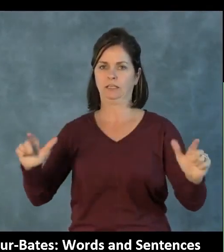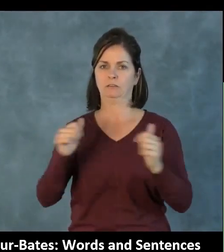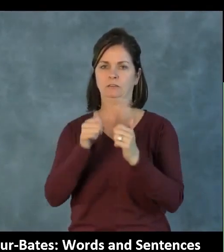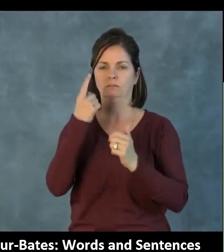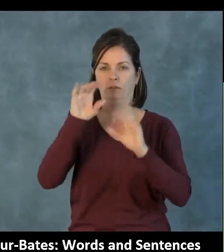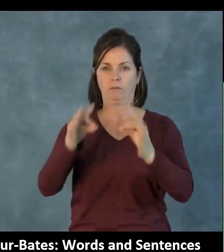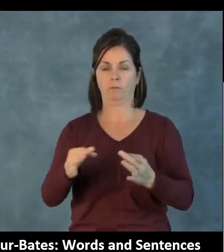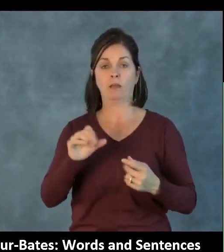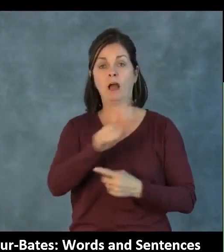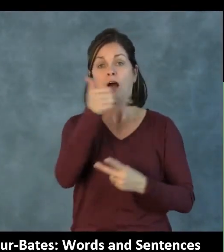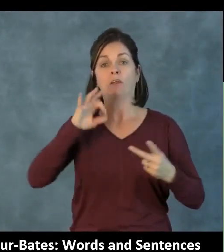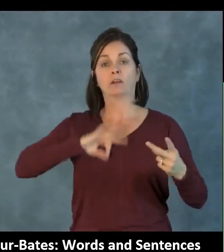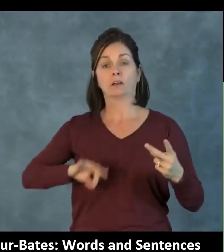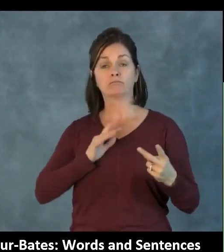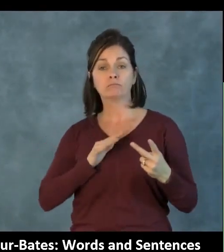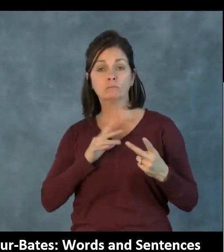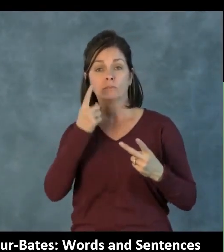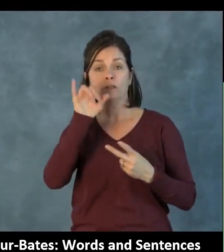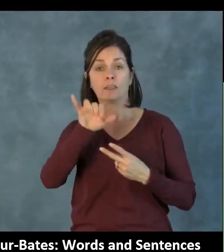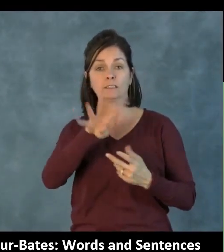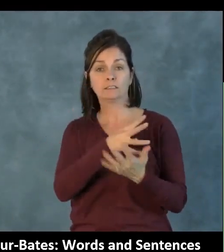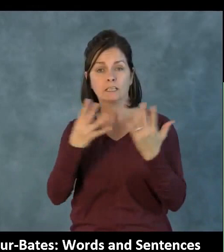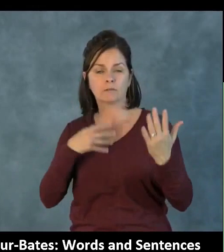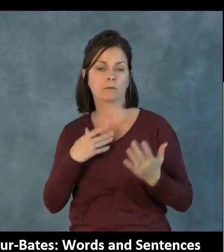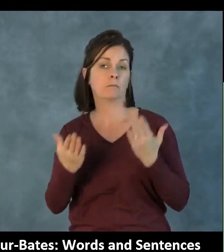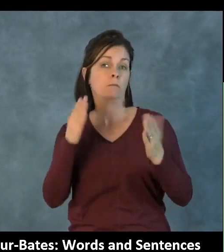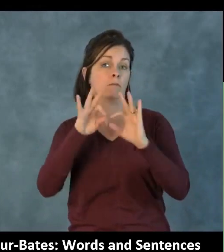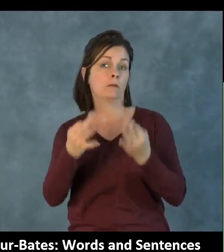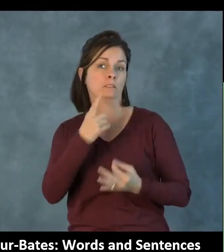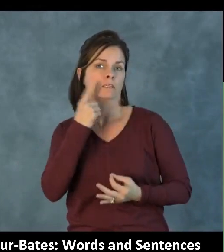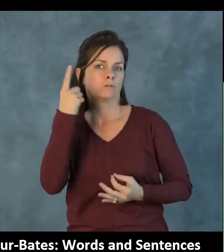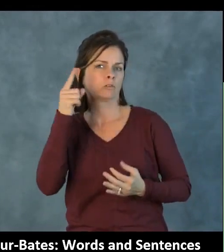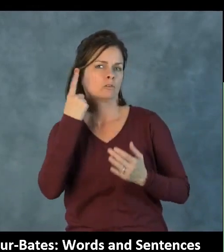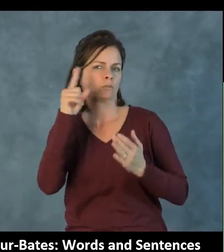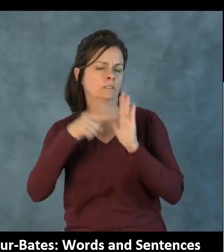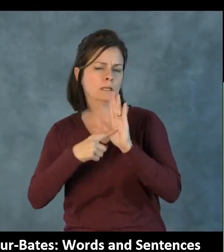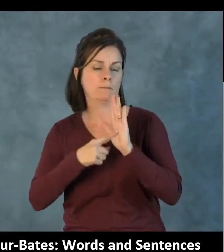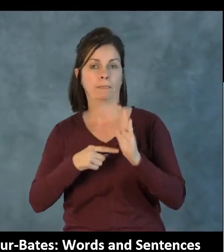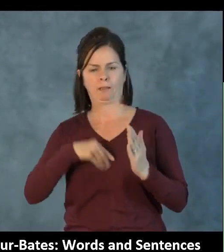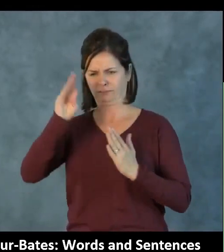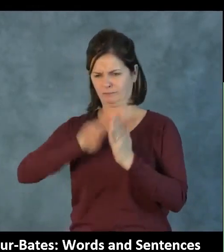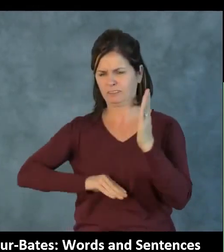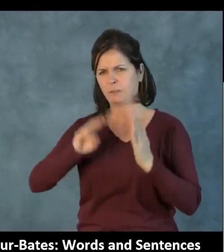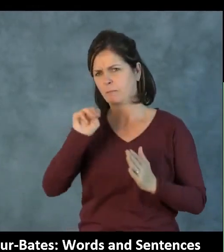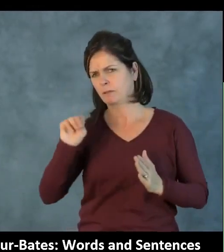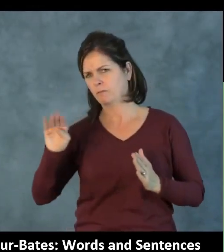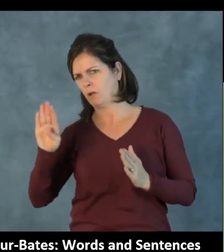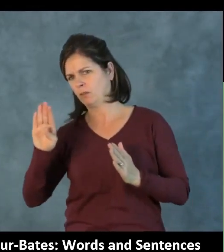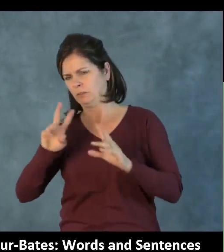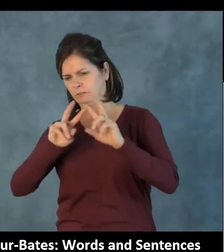It's also a great table to look at, if the family says, "Wow, you know, I was filling out the MacArthur,